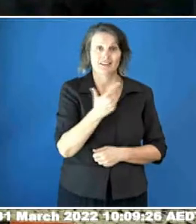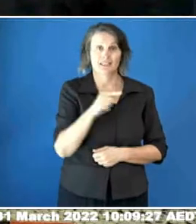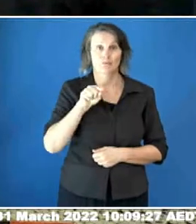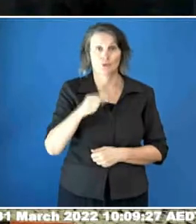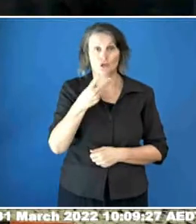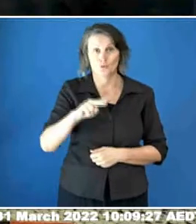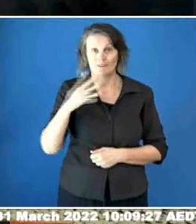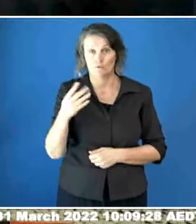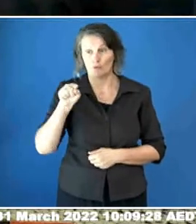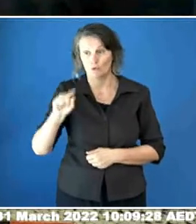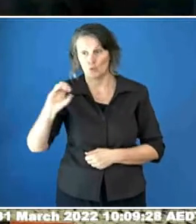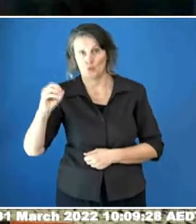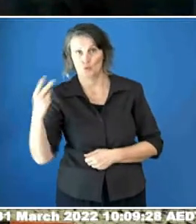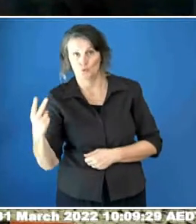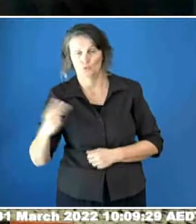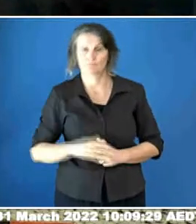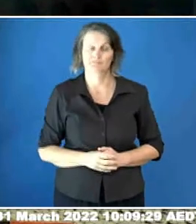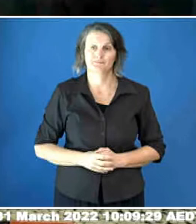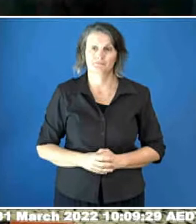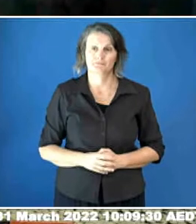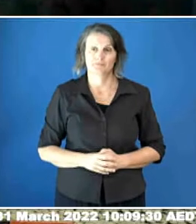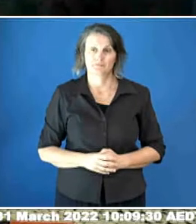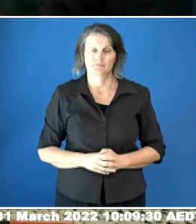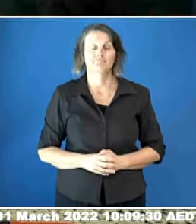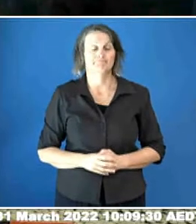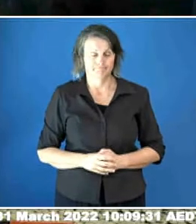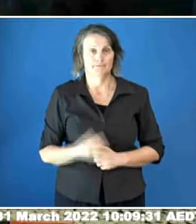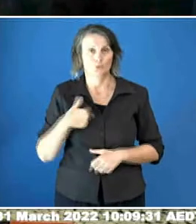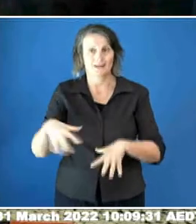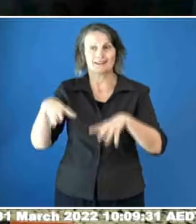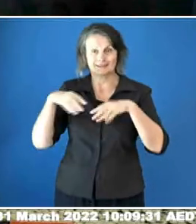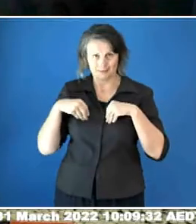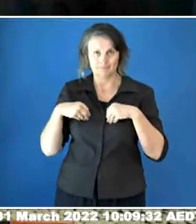Yes, the video recording and transcript of the video will be admitted into